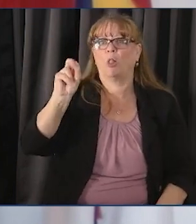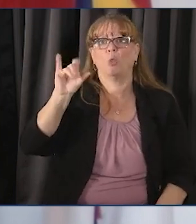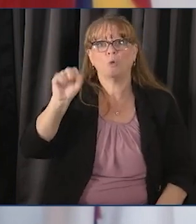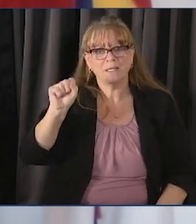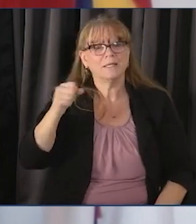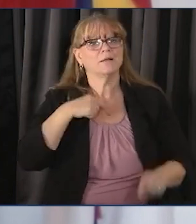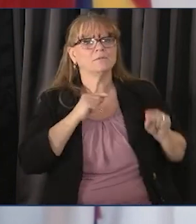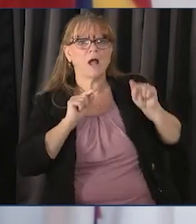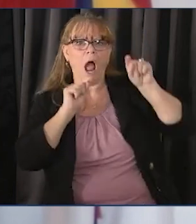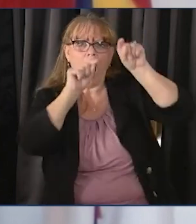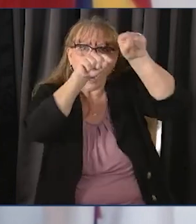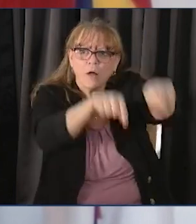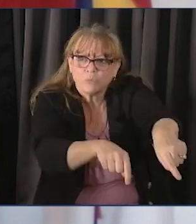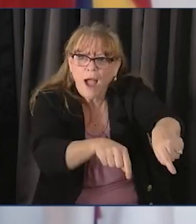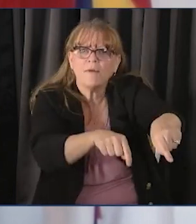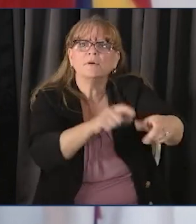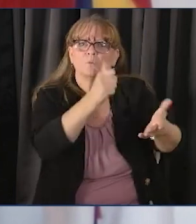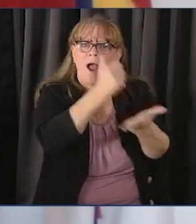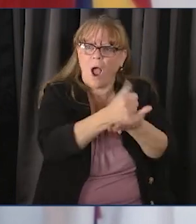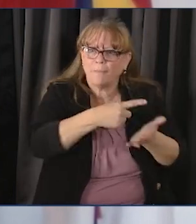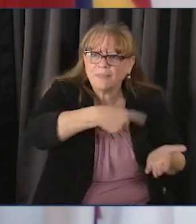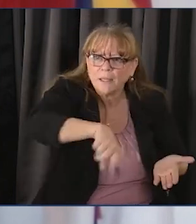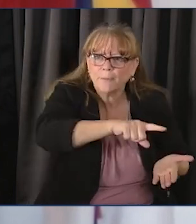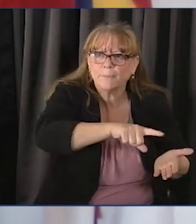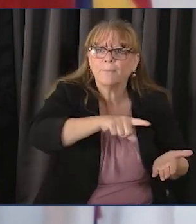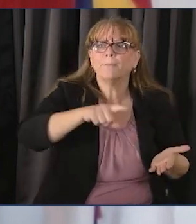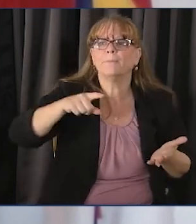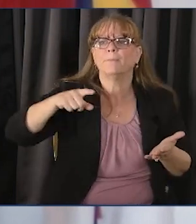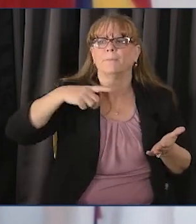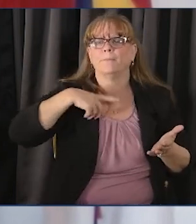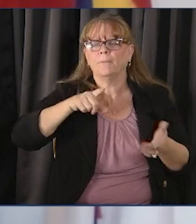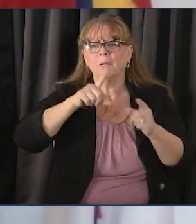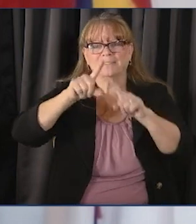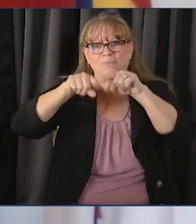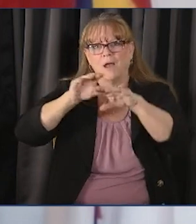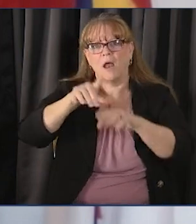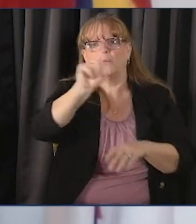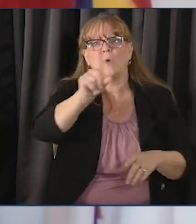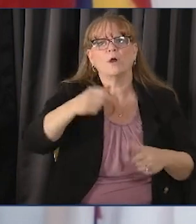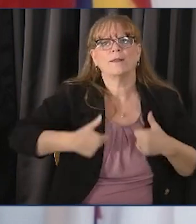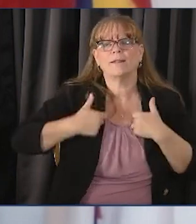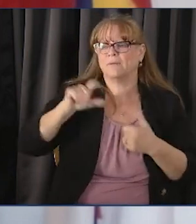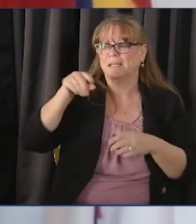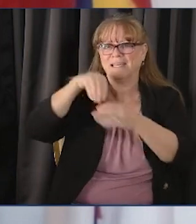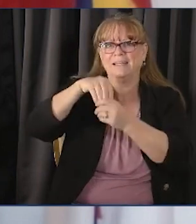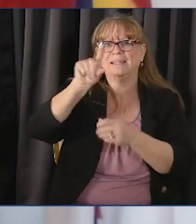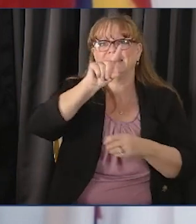uh in those areas including san luis and center so um this is a lens that we've had from the